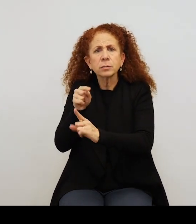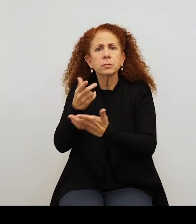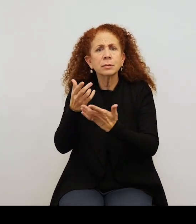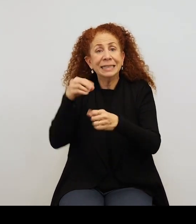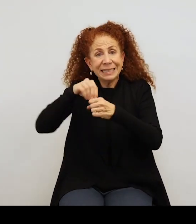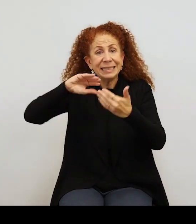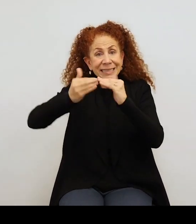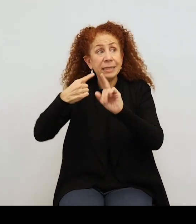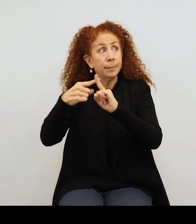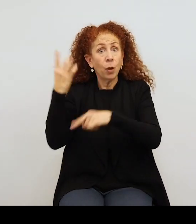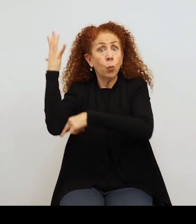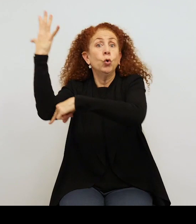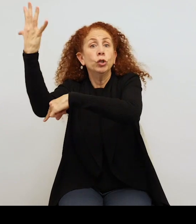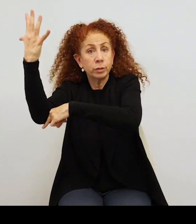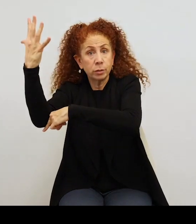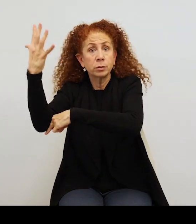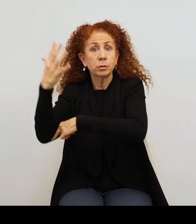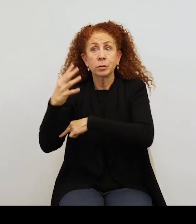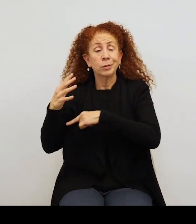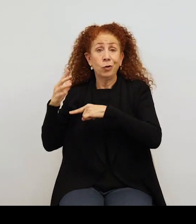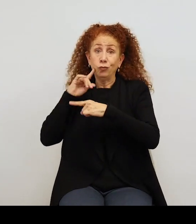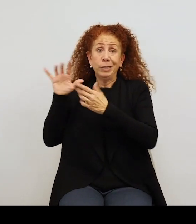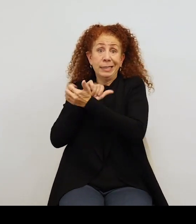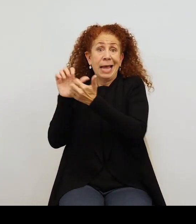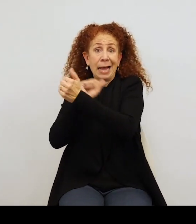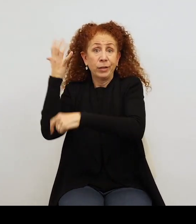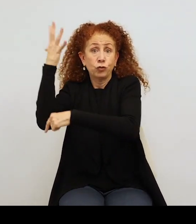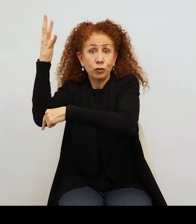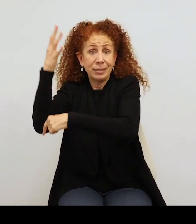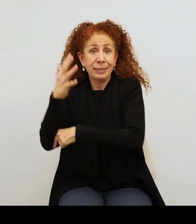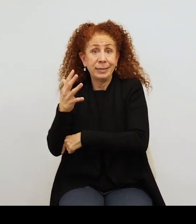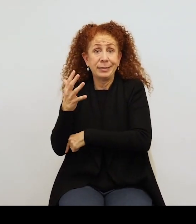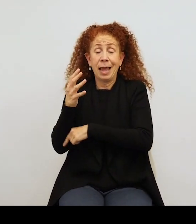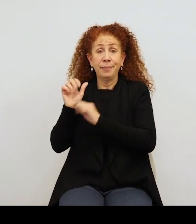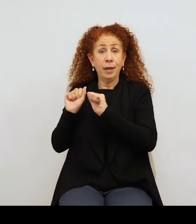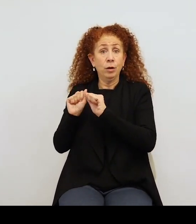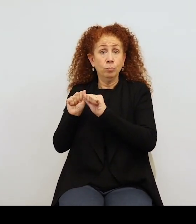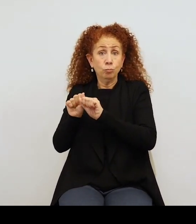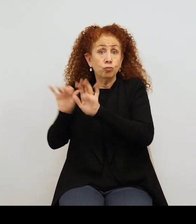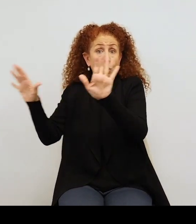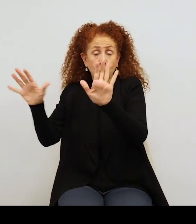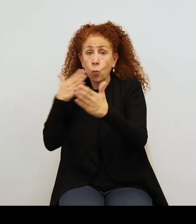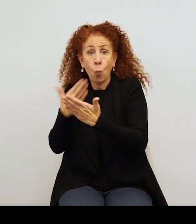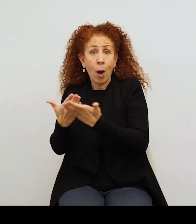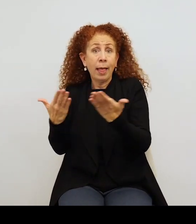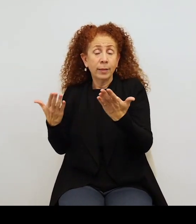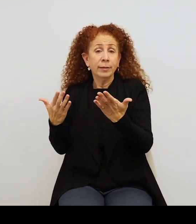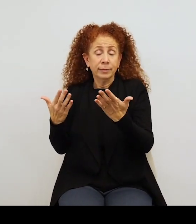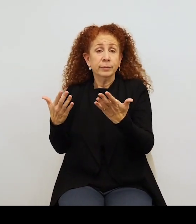in the woods, attacking lots of trees. And they're procreating very well because they do very well in the heat.